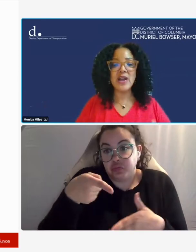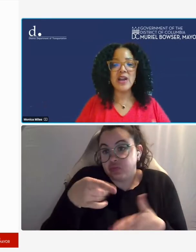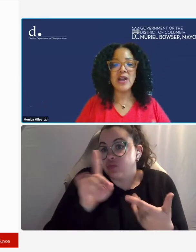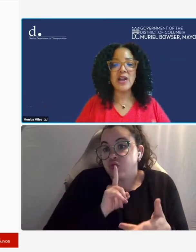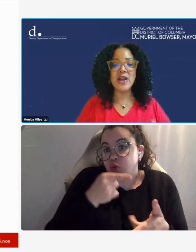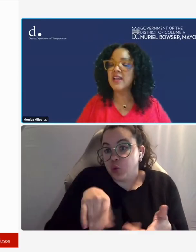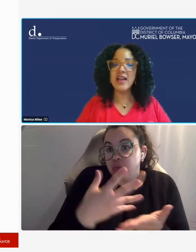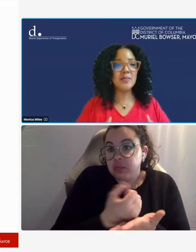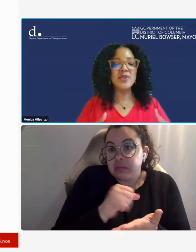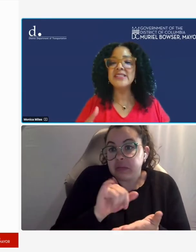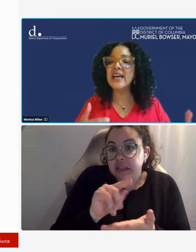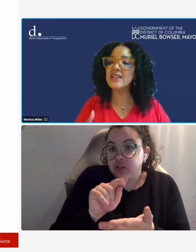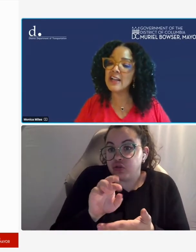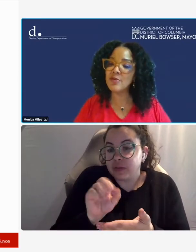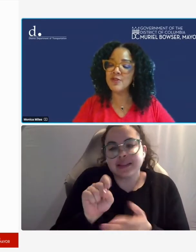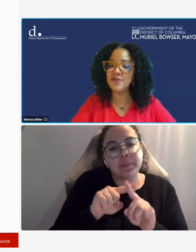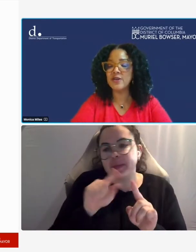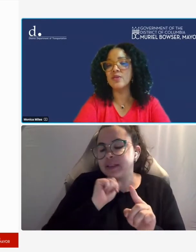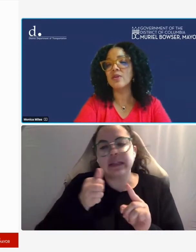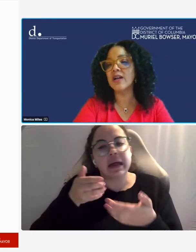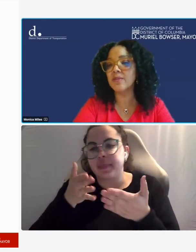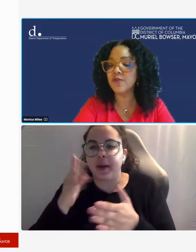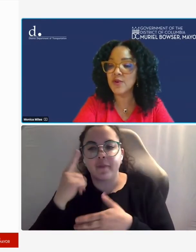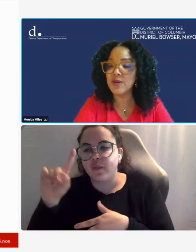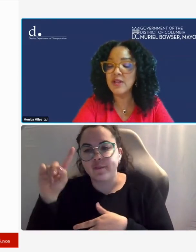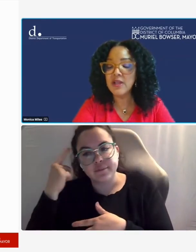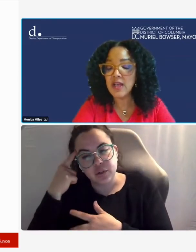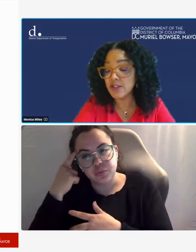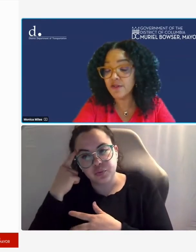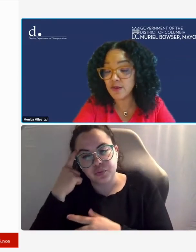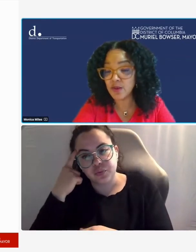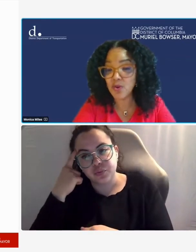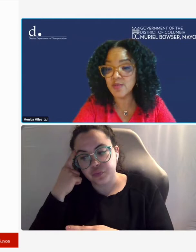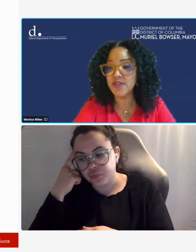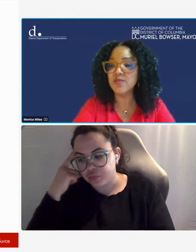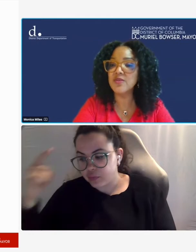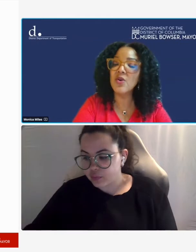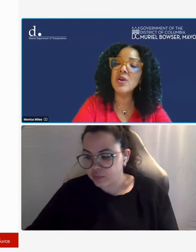business but it's not allowable for federal um for under the federal cost principles also